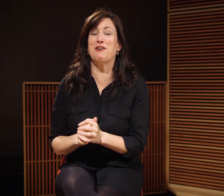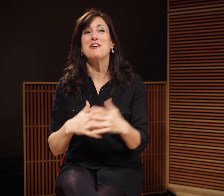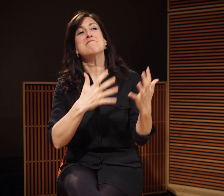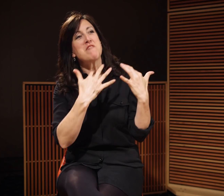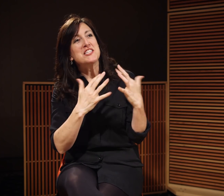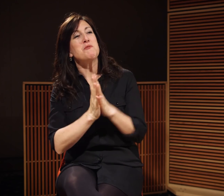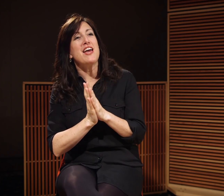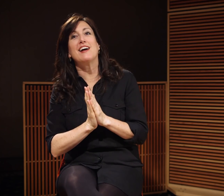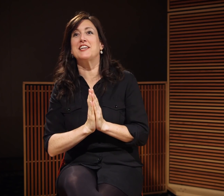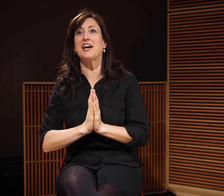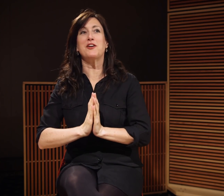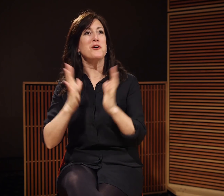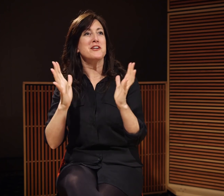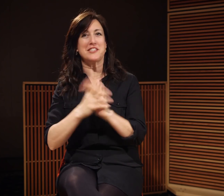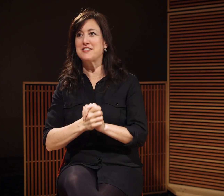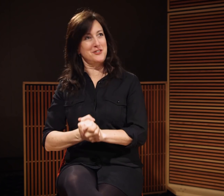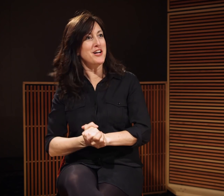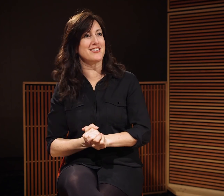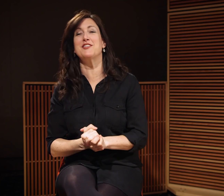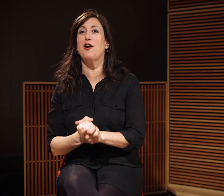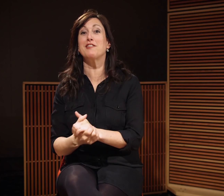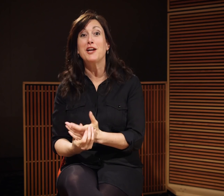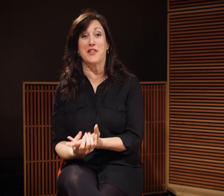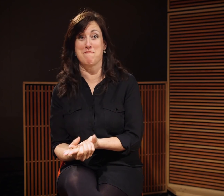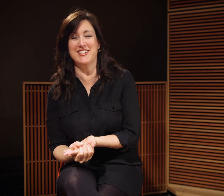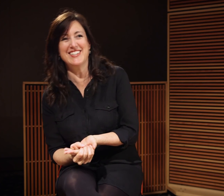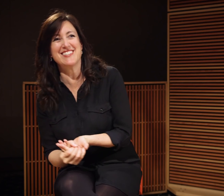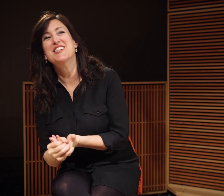So I said, "OK, I'll take on all the sexy songs." And there are a lot of them! (laugh)